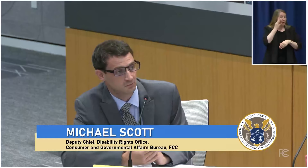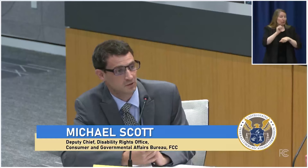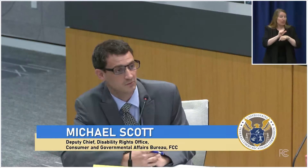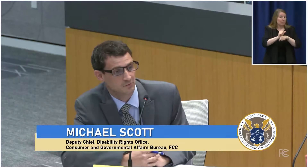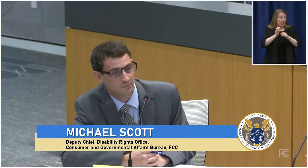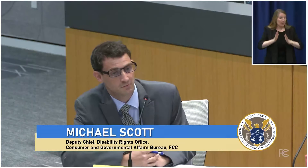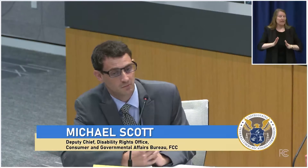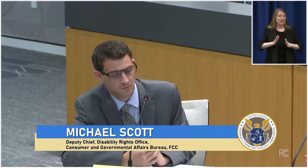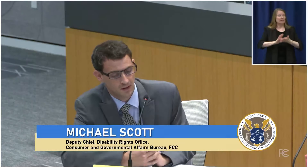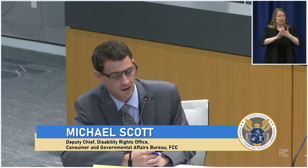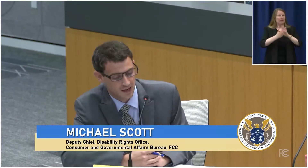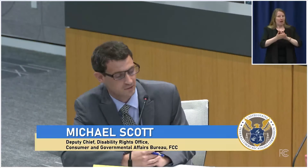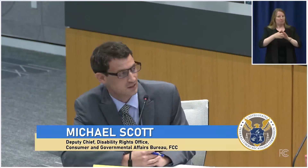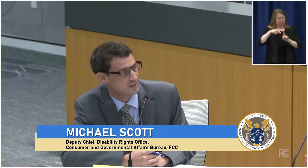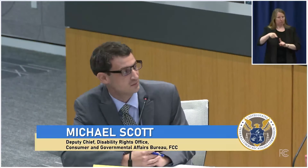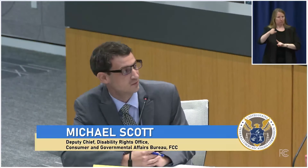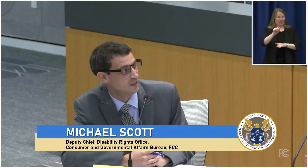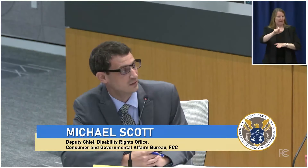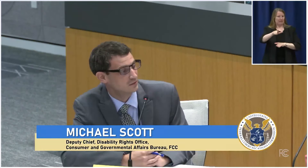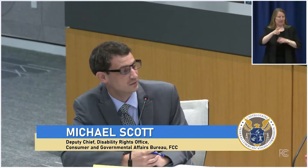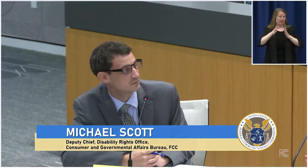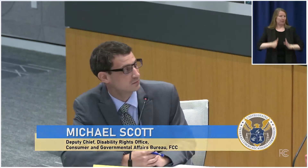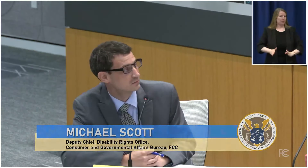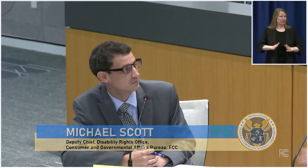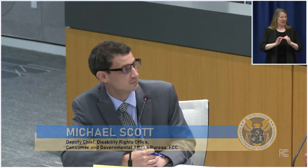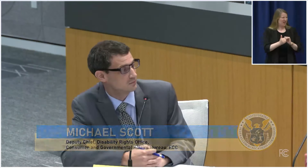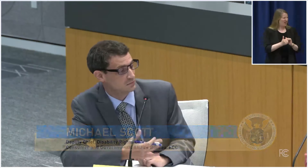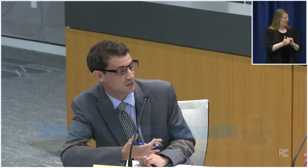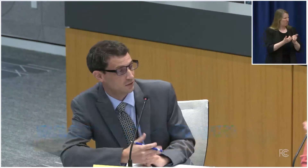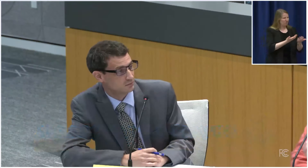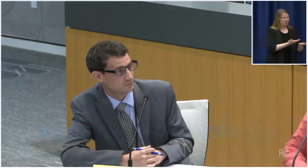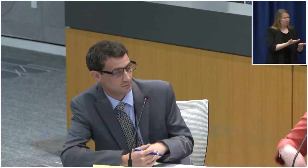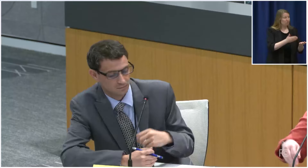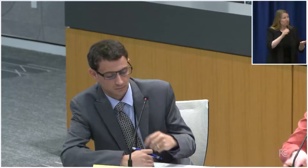WHAT'S THAT PROCESS LIKE? IN TERMS OF HIRING NEW